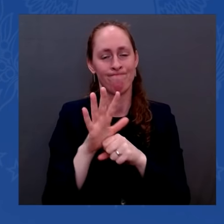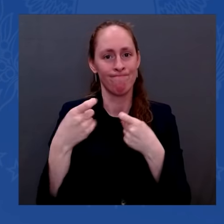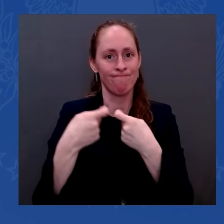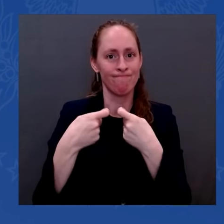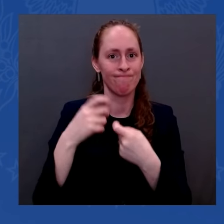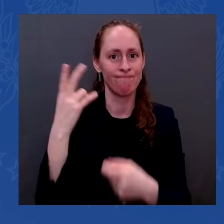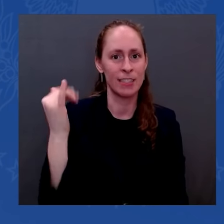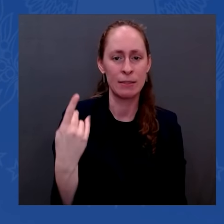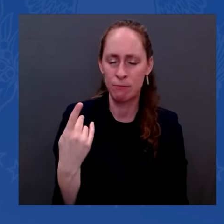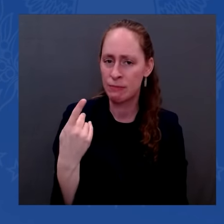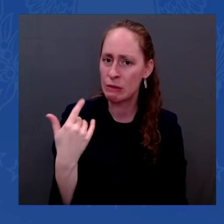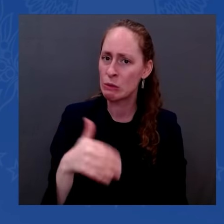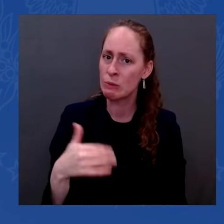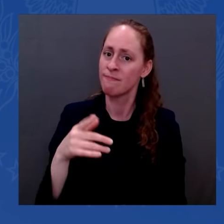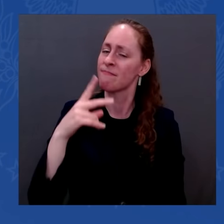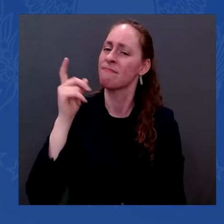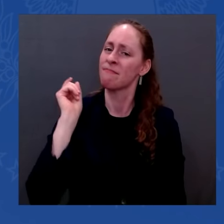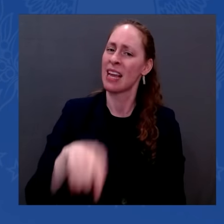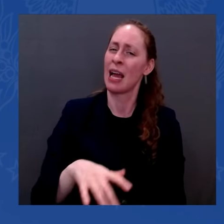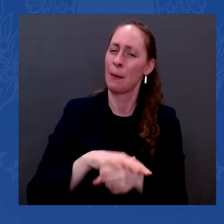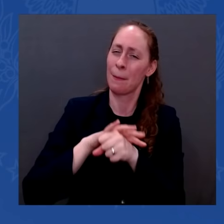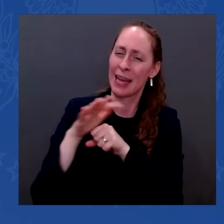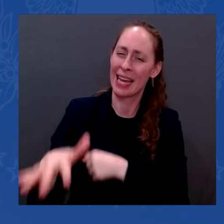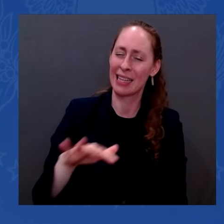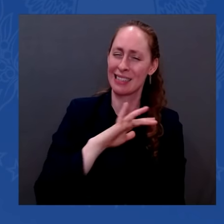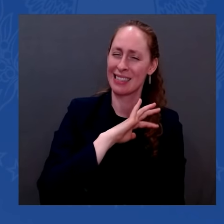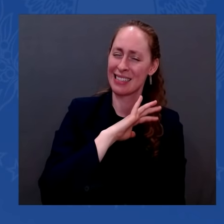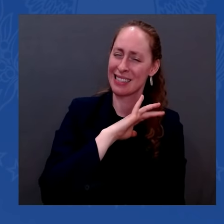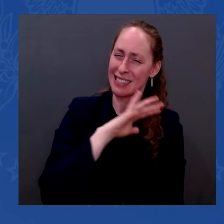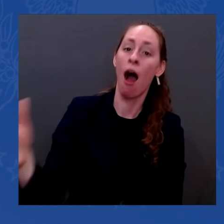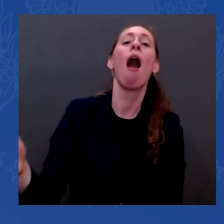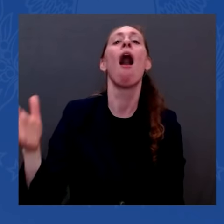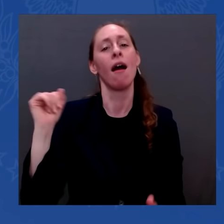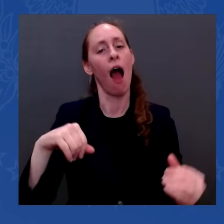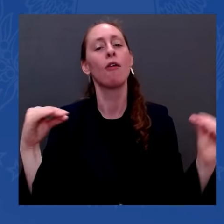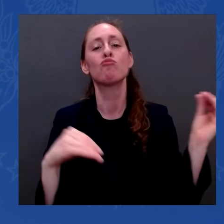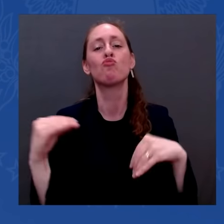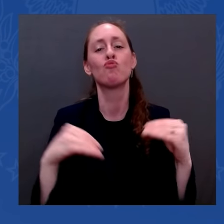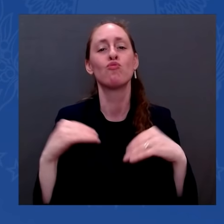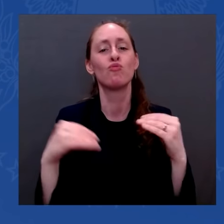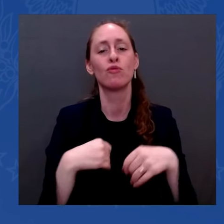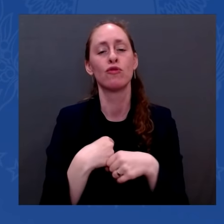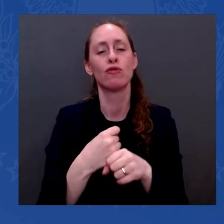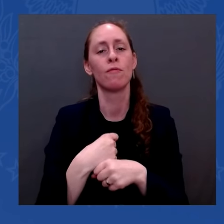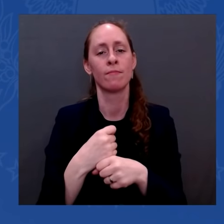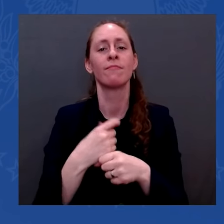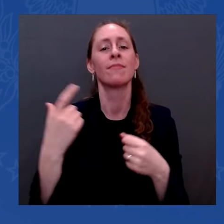As well as personal protective equipment and so much more. And when it comes to clean energy, China has spent years